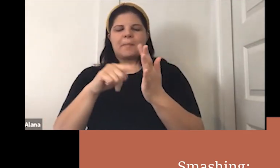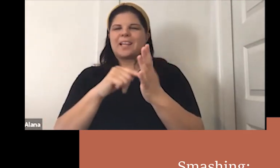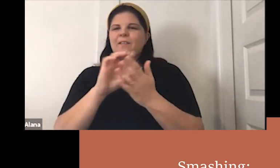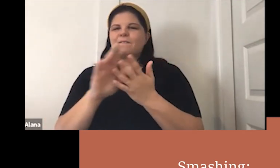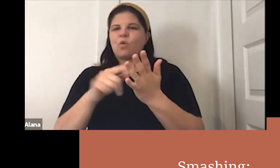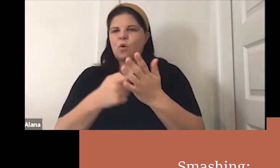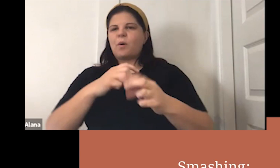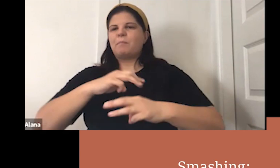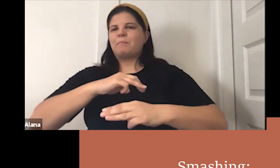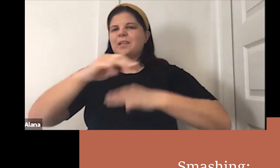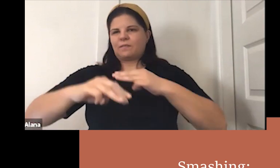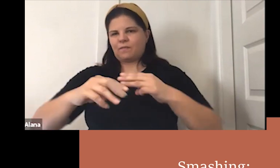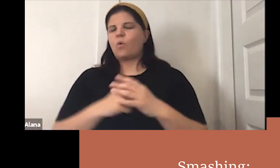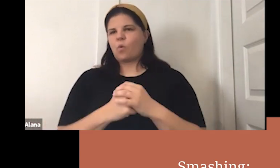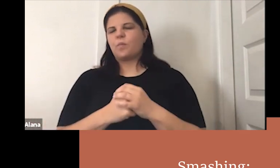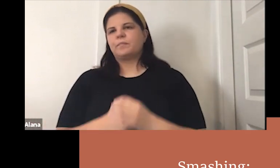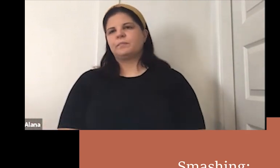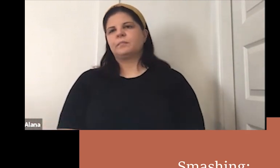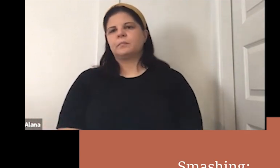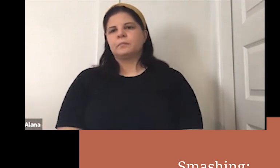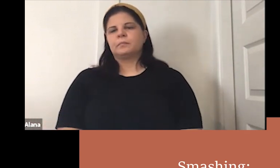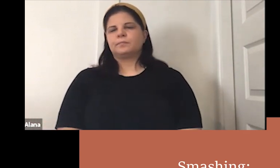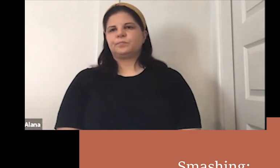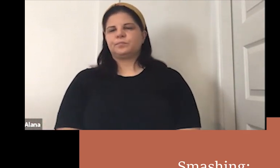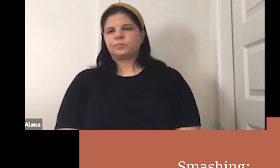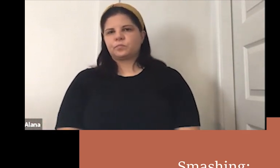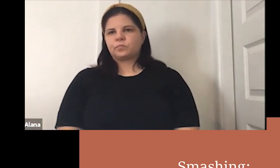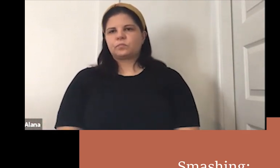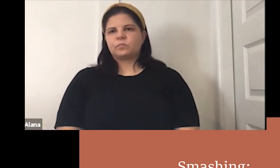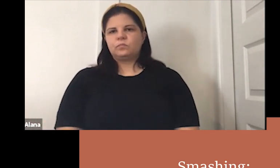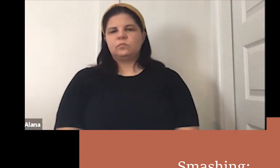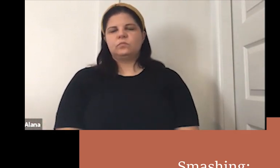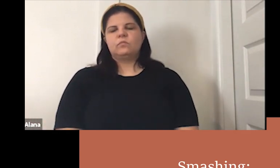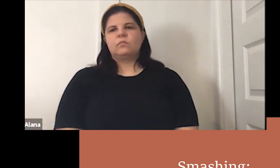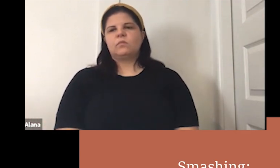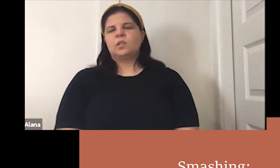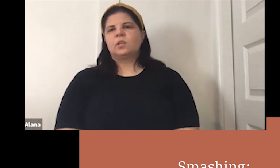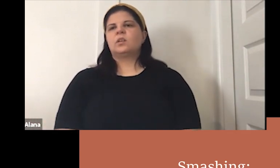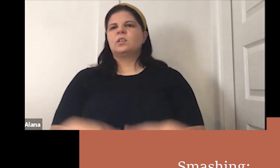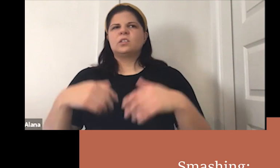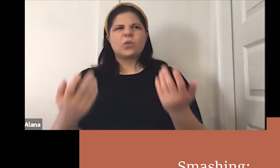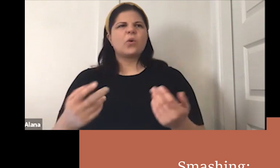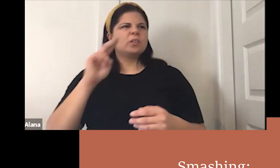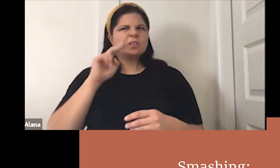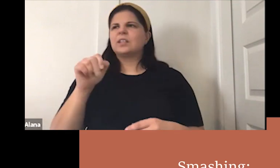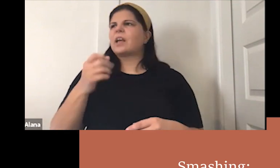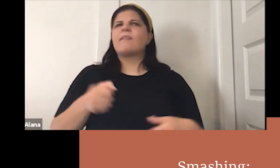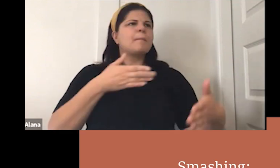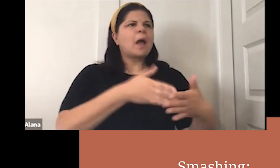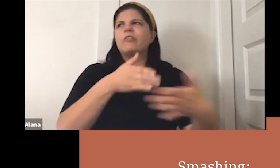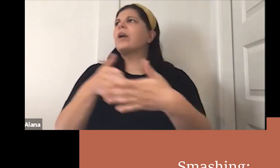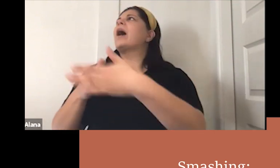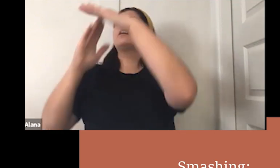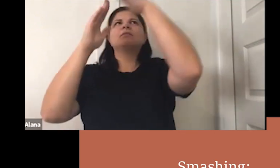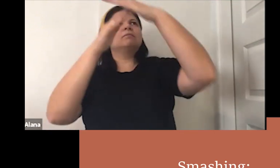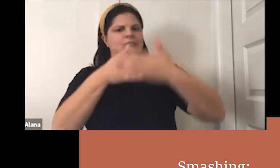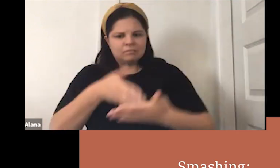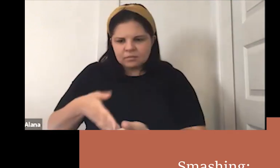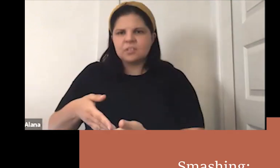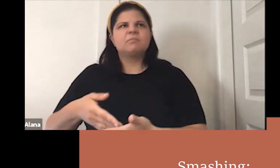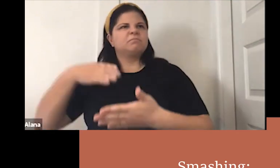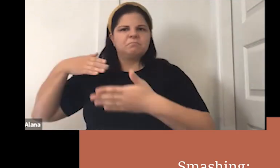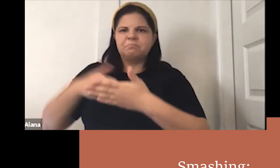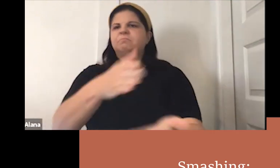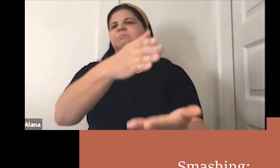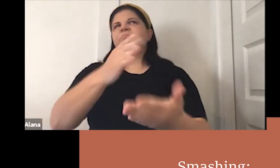And it's about addressing the barriers that - that are experienced and breaking through